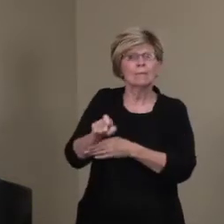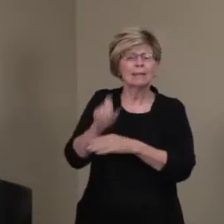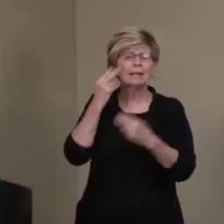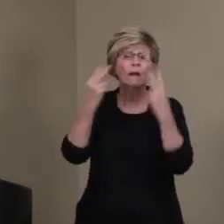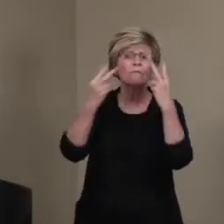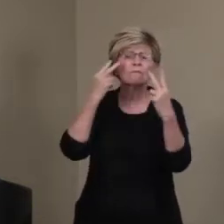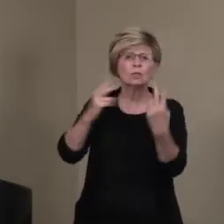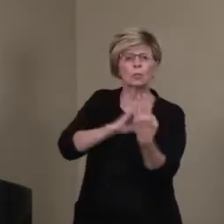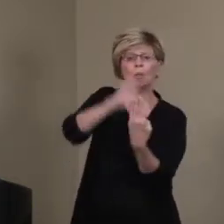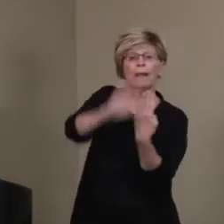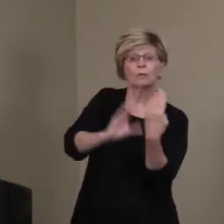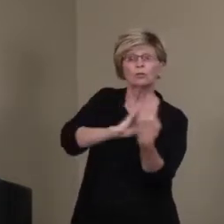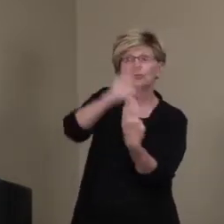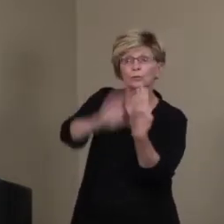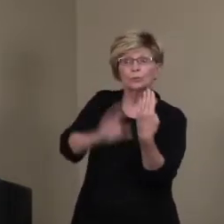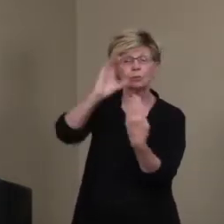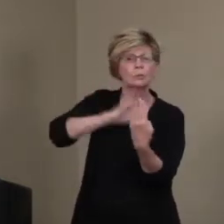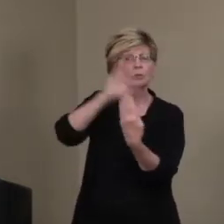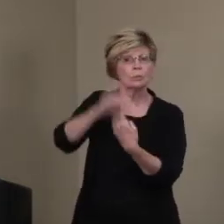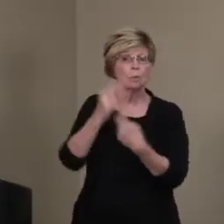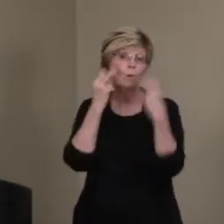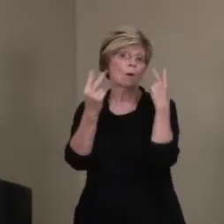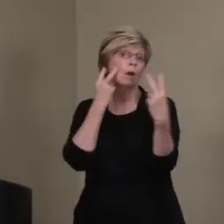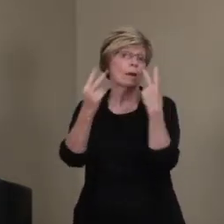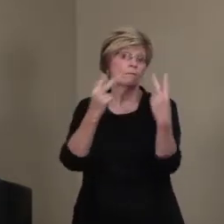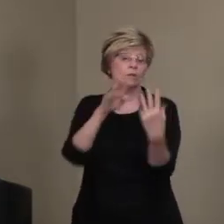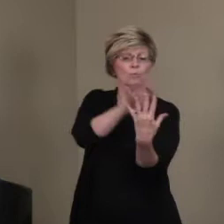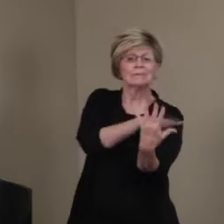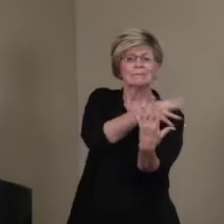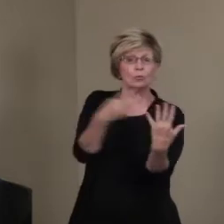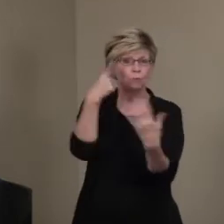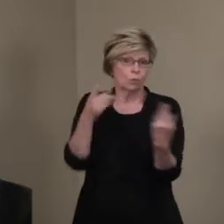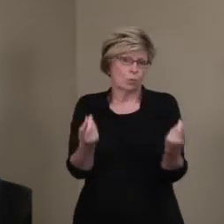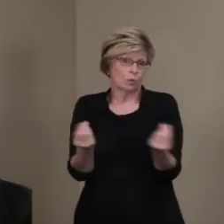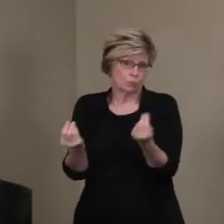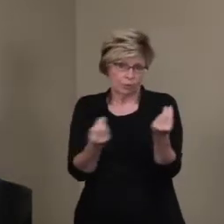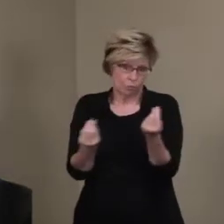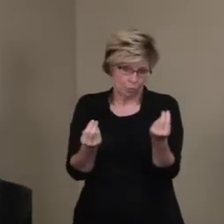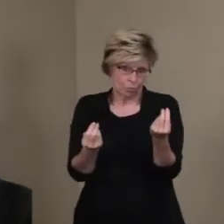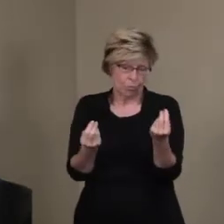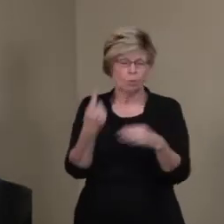they need perhaps it's a visual calendar or a visual schedule that what's